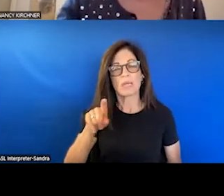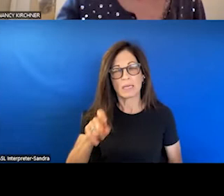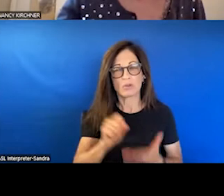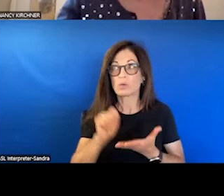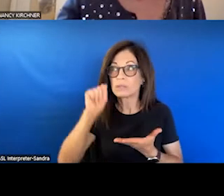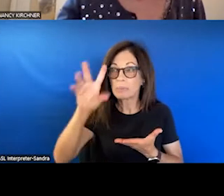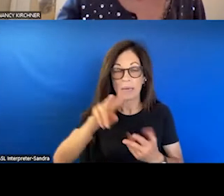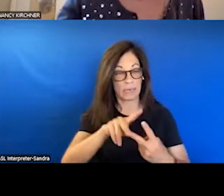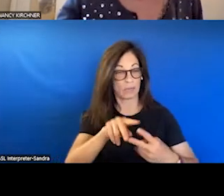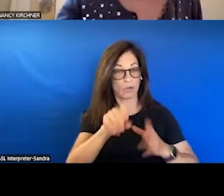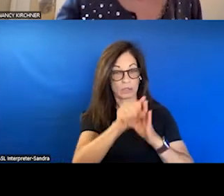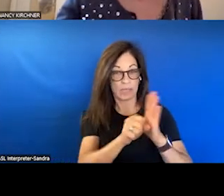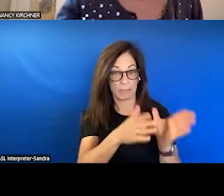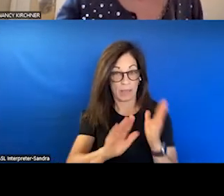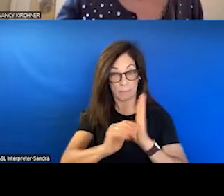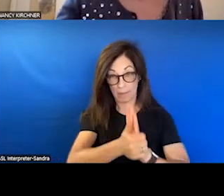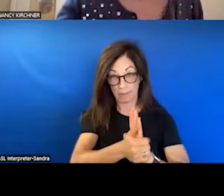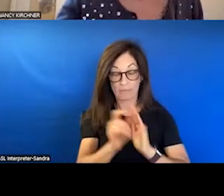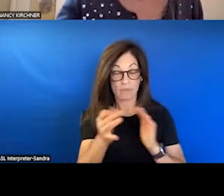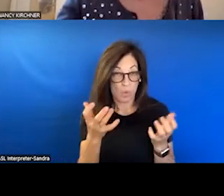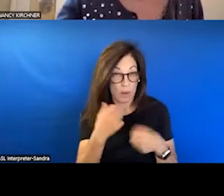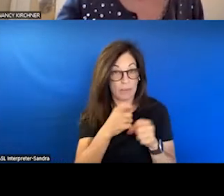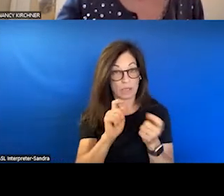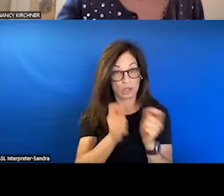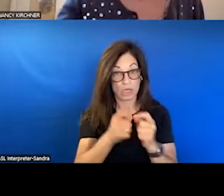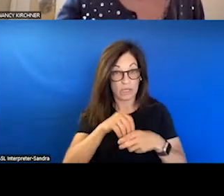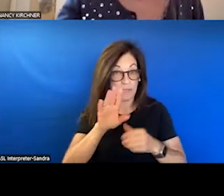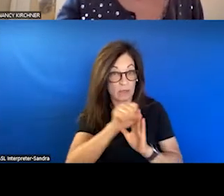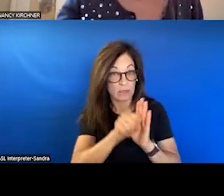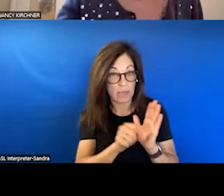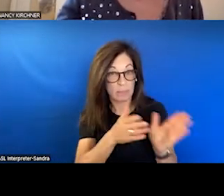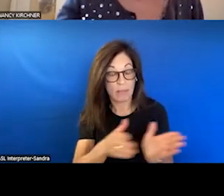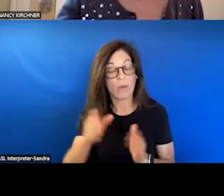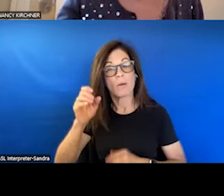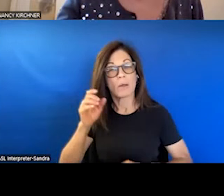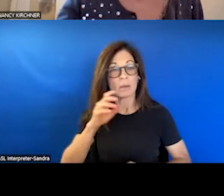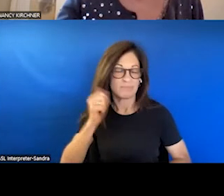STATE PLAN AMENDMENT IF THEY WANT TO MAKE THE CHANGES IN THE STATE PLAN, AND 1915C WAVER